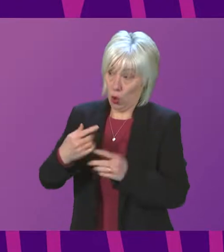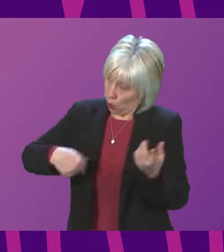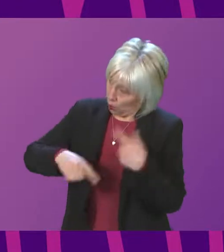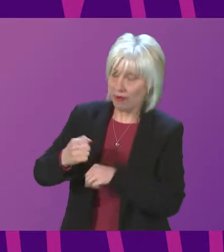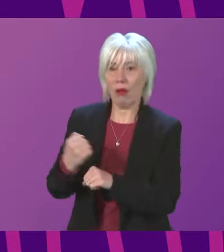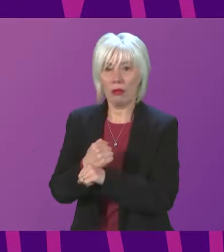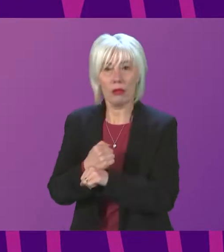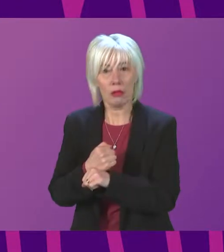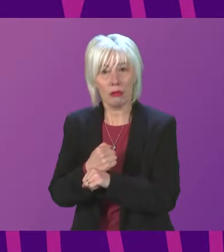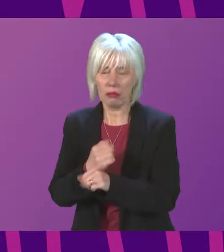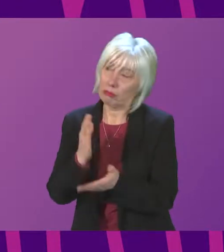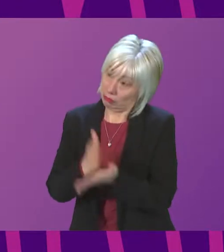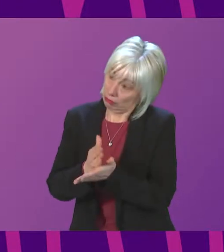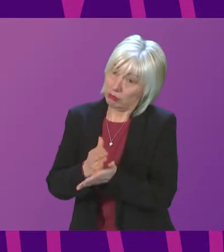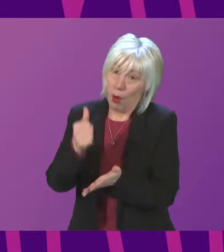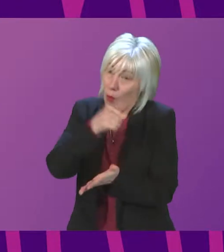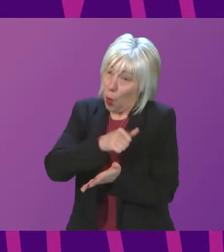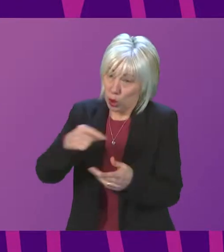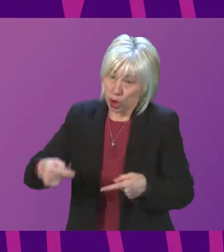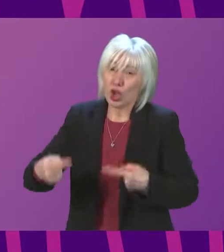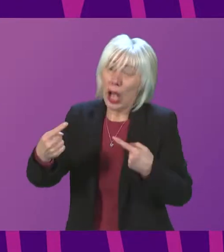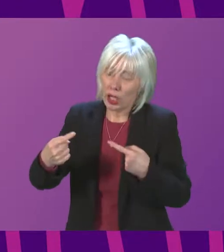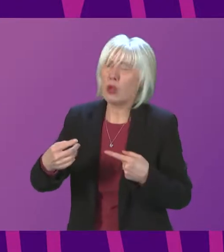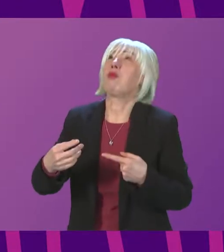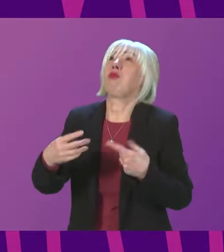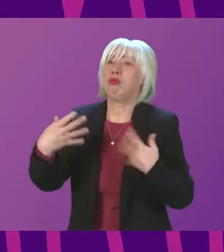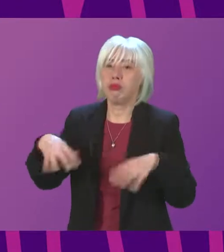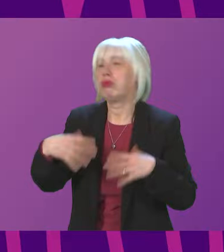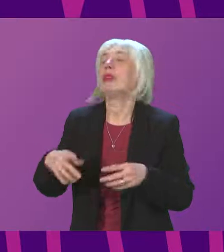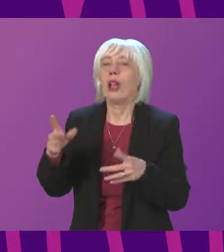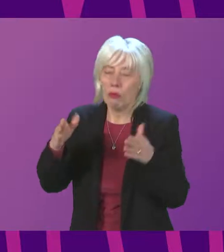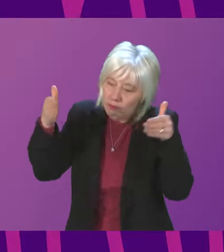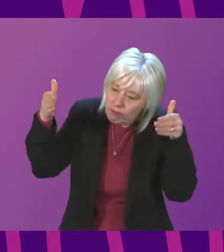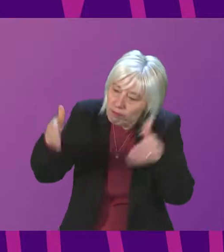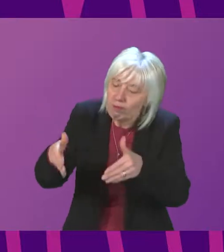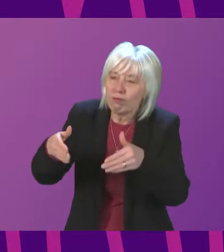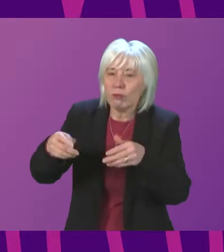Of course, the challenges that we face now are even greater, and we are focused on meeting those.